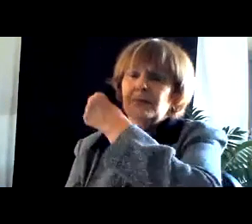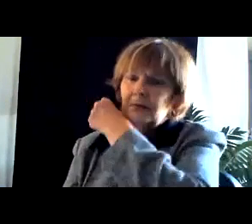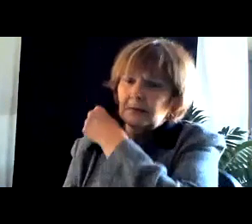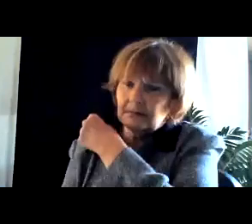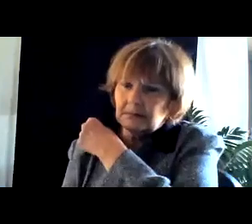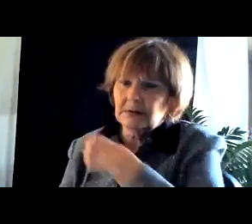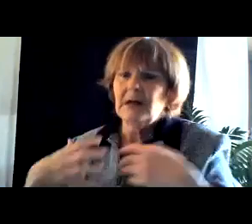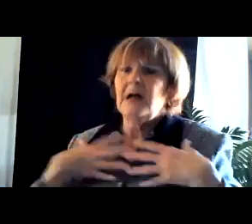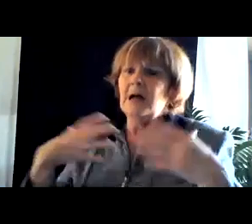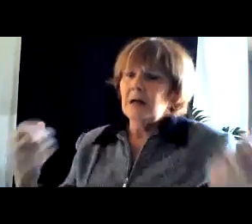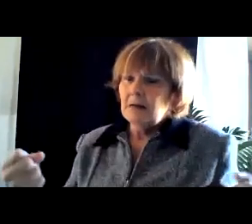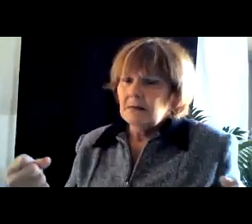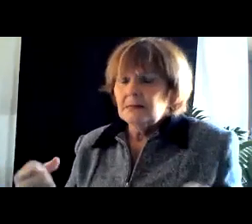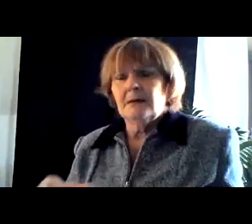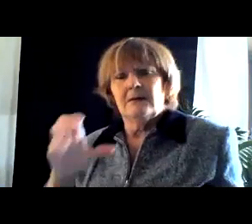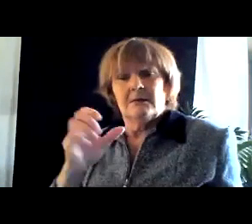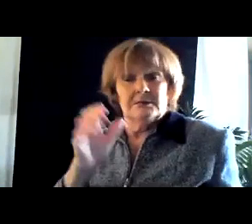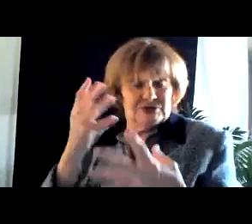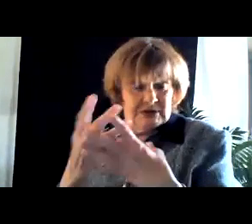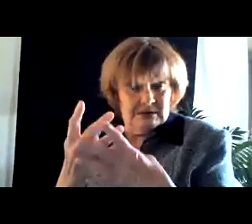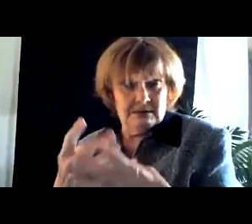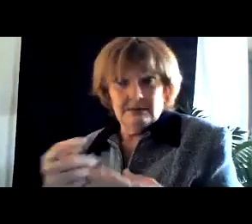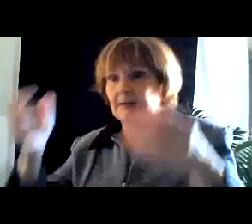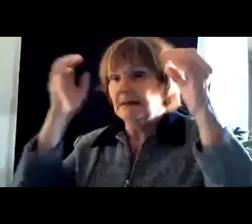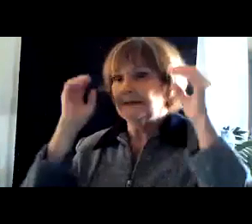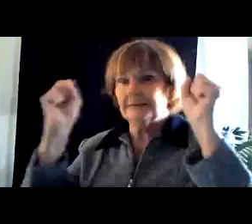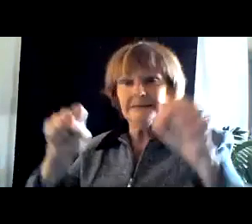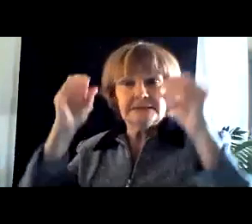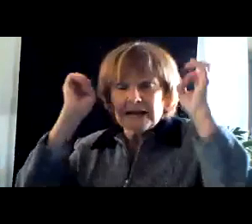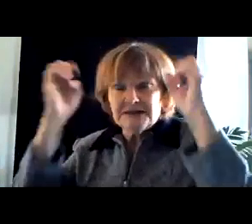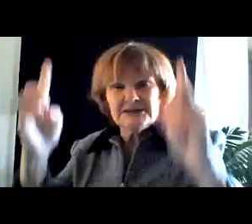carceral systems, educational inequities, racism, ableism,